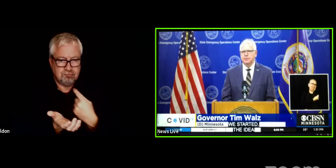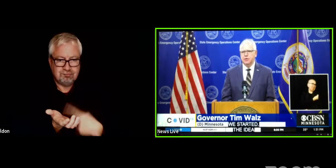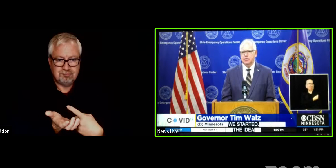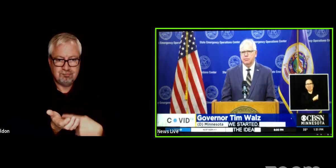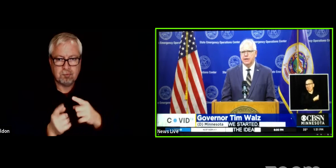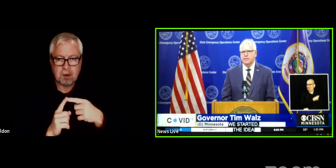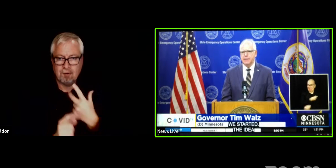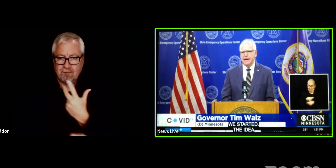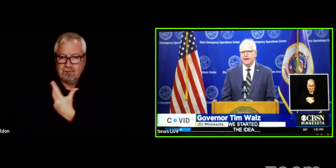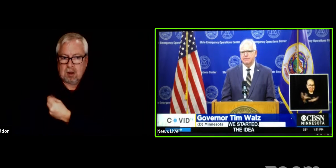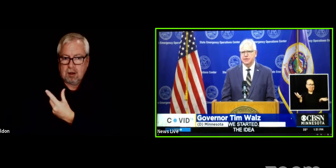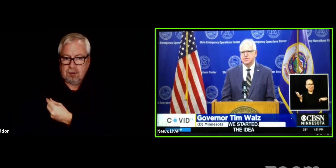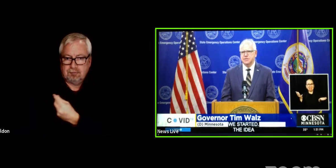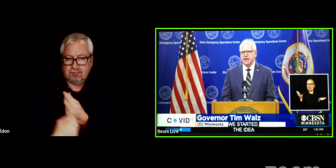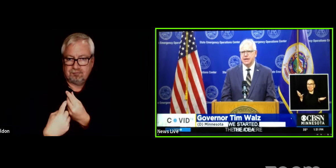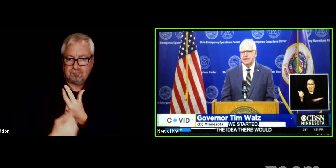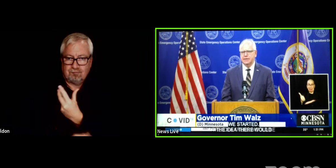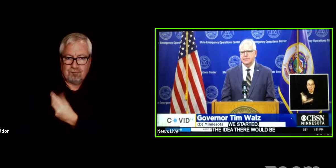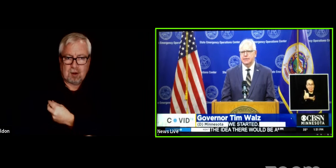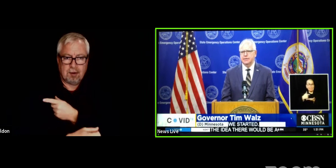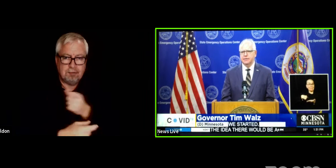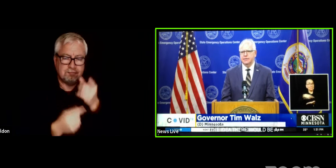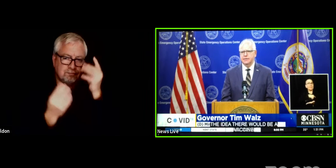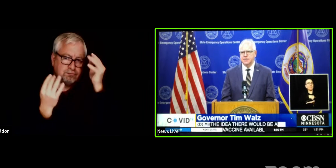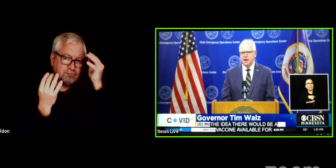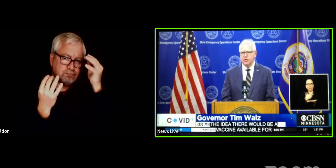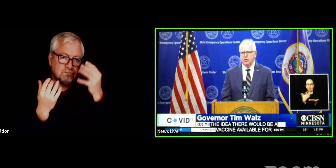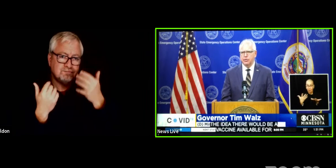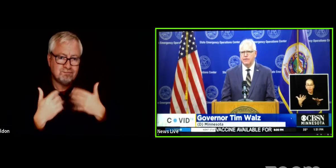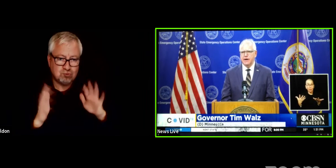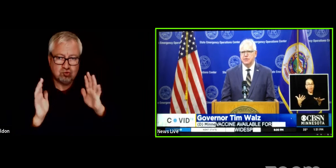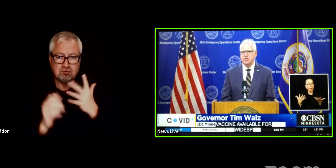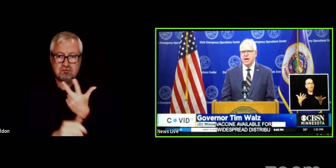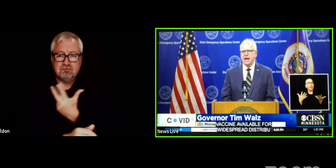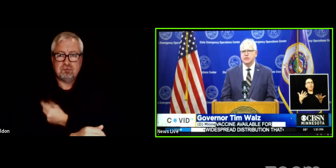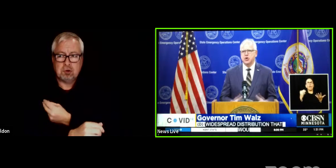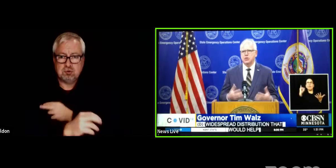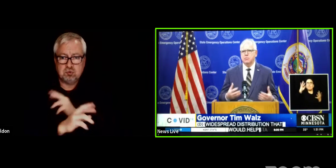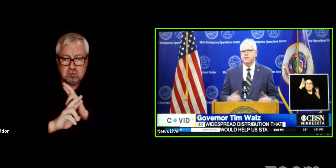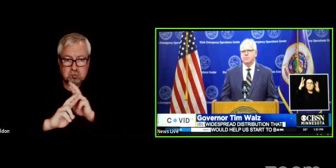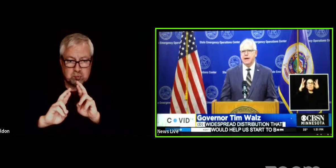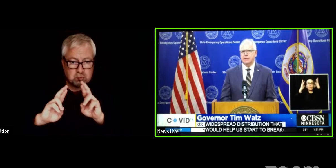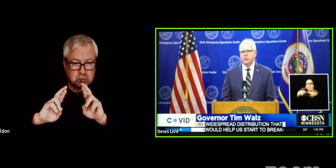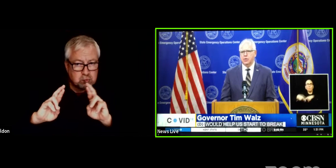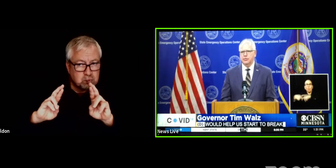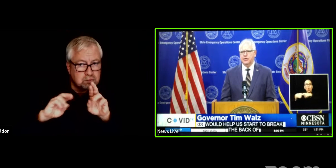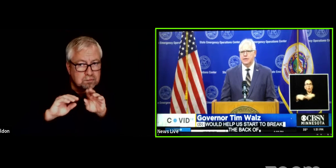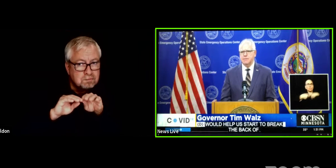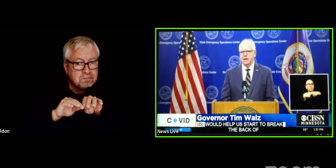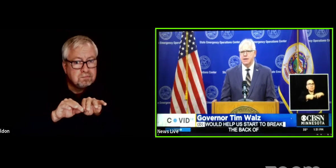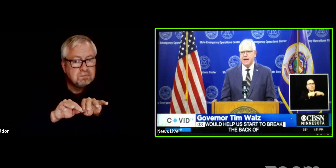START TO BREAK THE BACK OF THIS NOVEL CORONAVIRUS AND START TO MOVE US BACK TO NORMALCY.